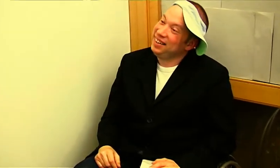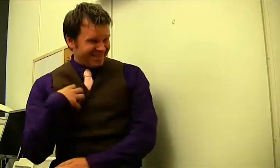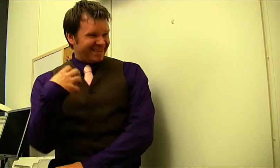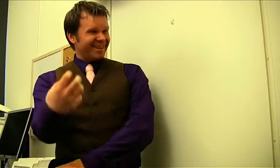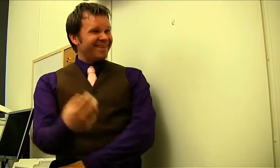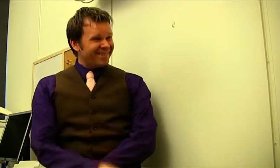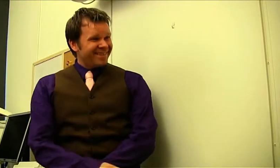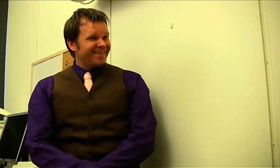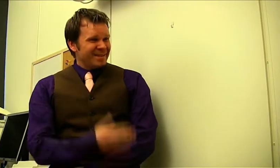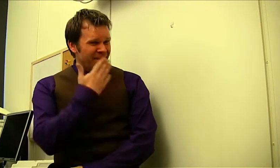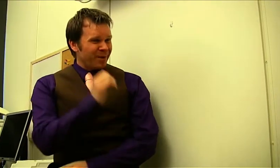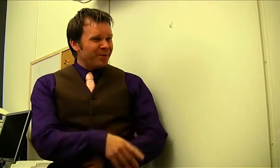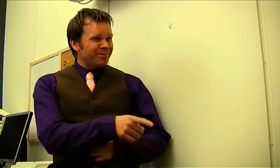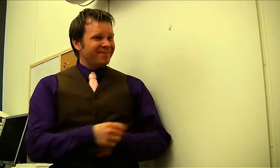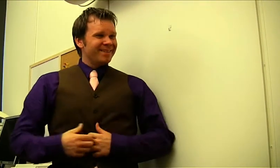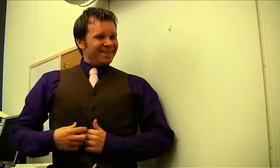Rich? What are you talking about?